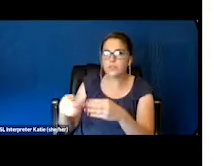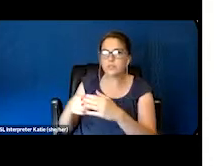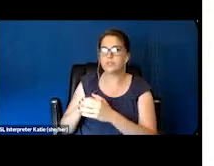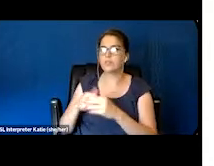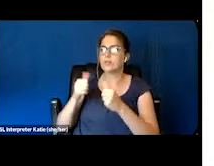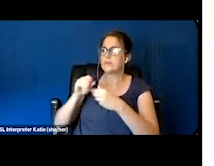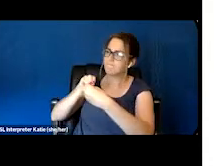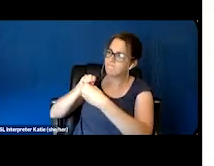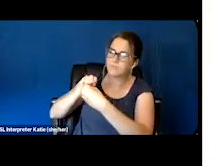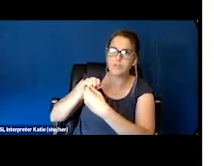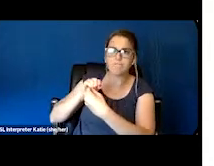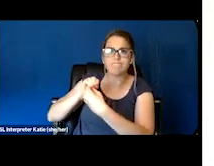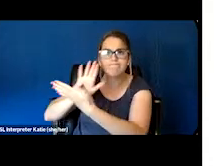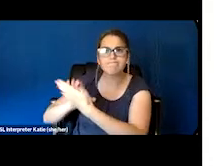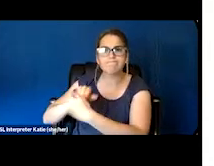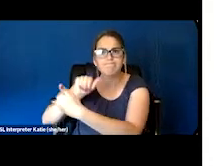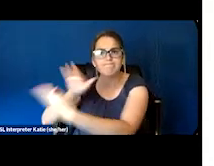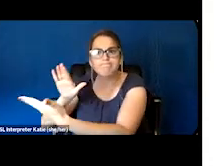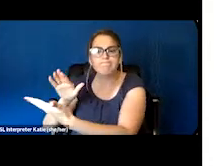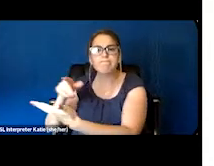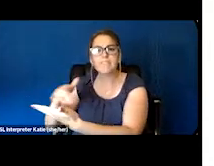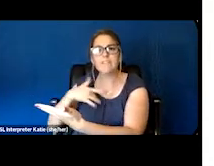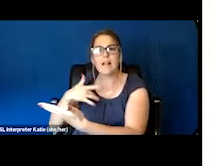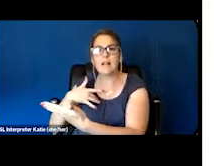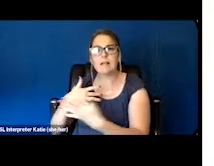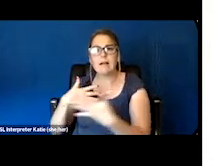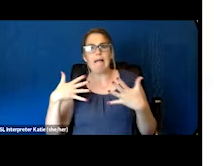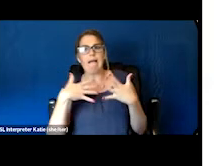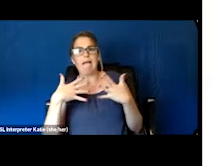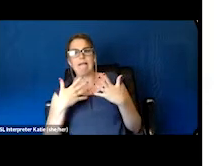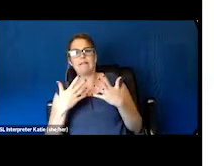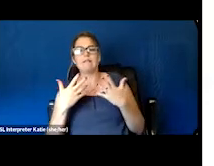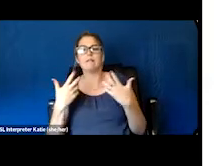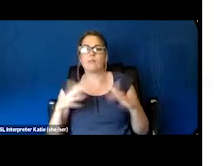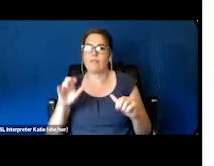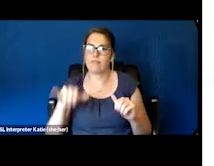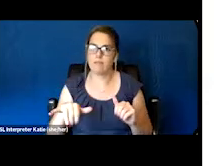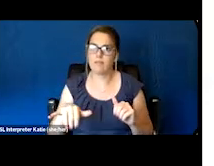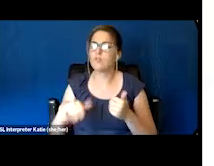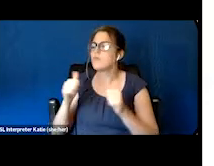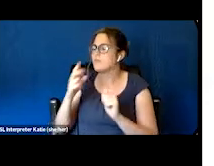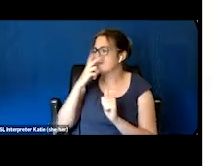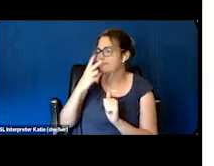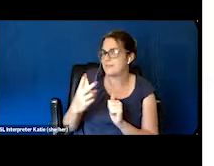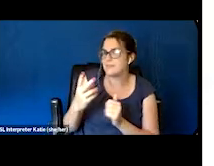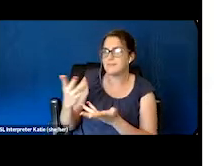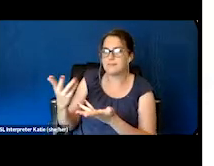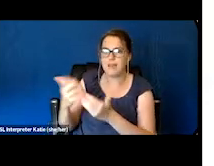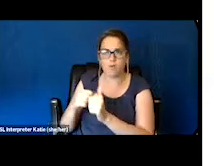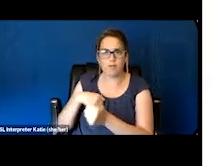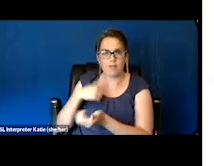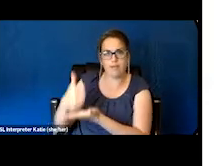and where they want to be with their treatment approach, but offering it in a way that improves insight